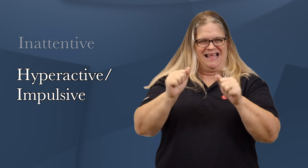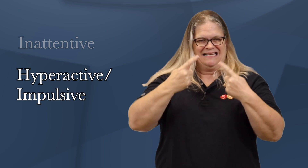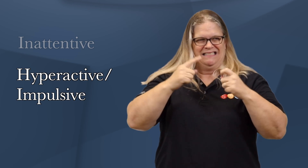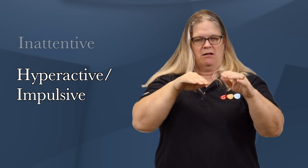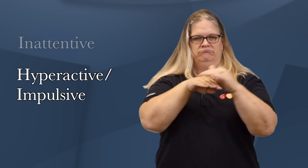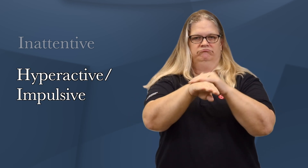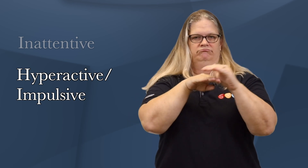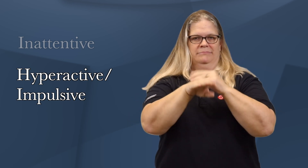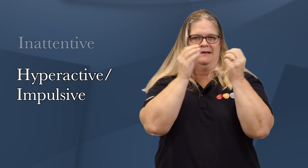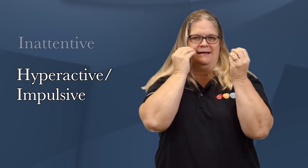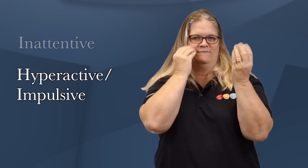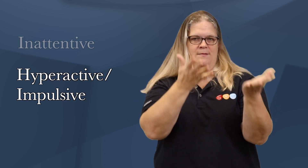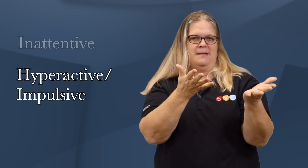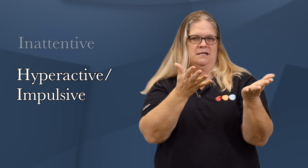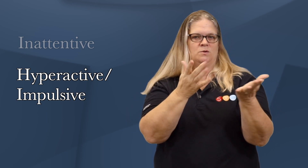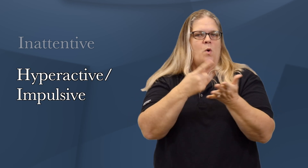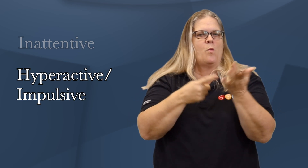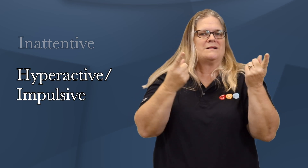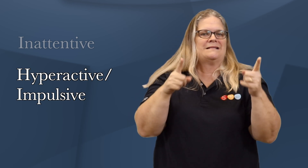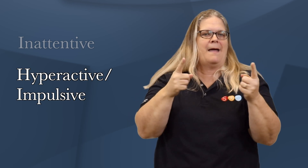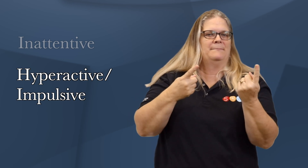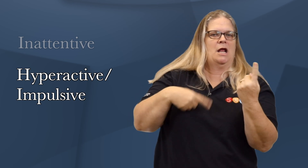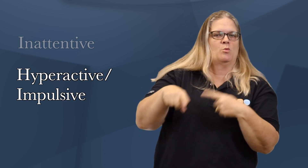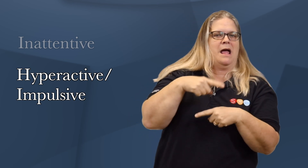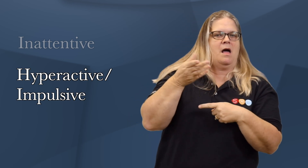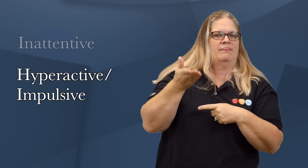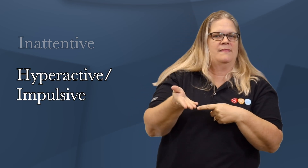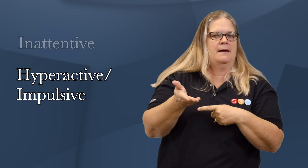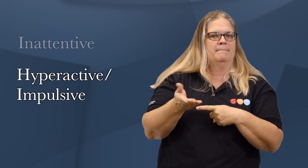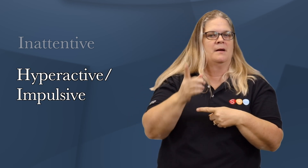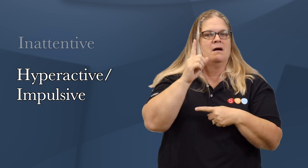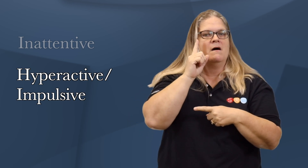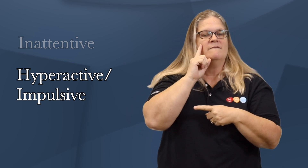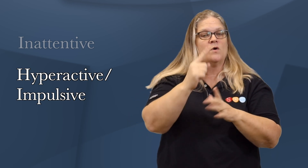they can still access information or what's happening around them.